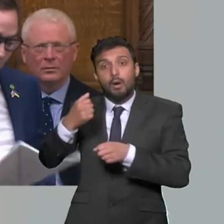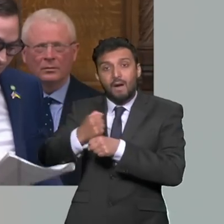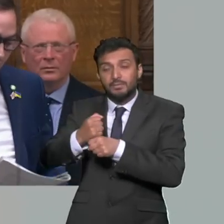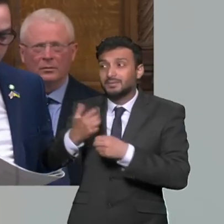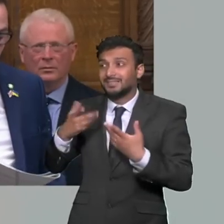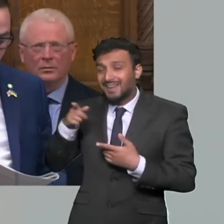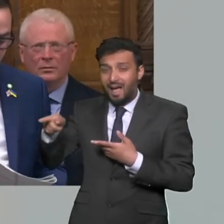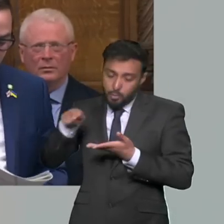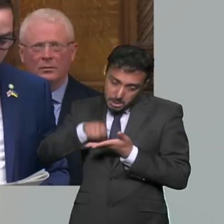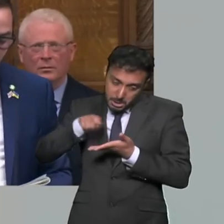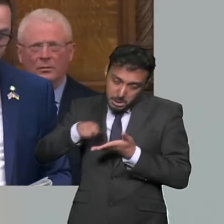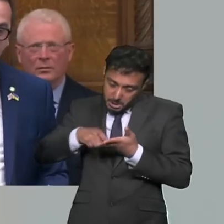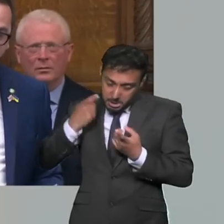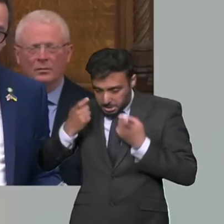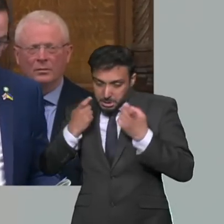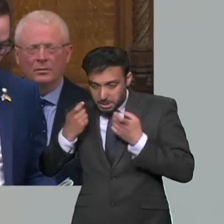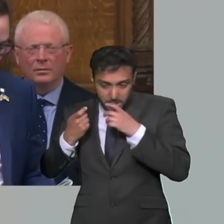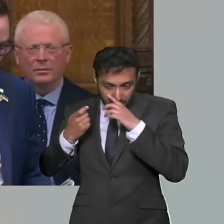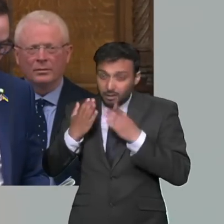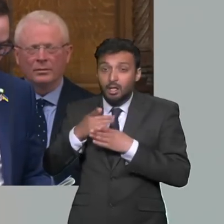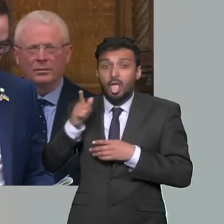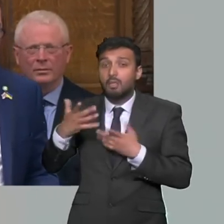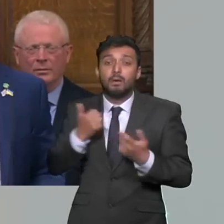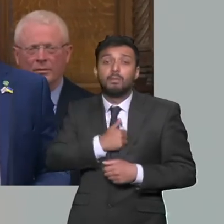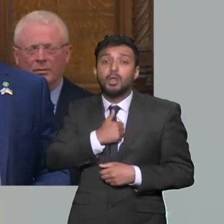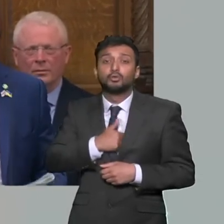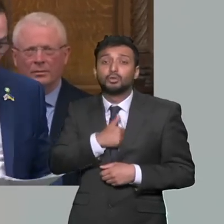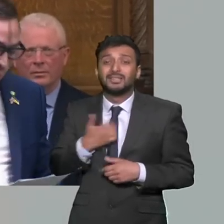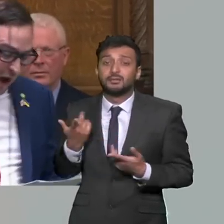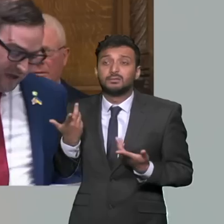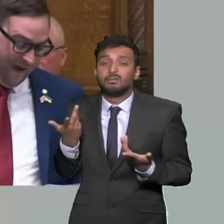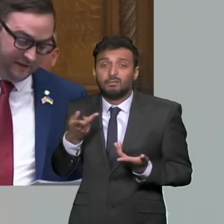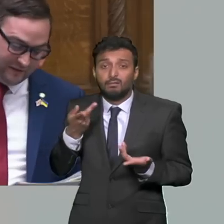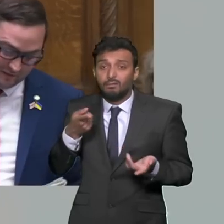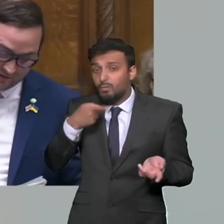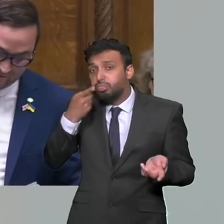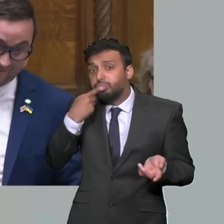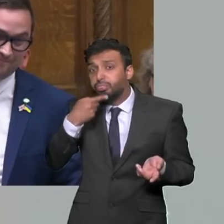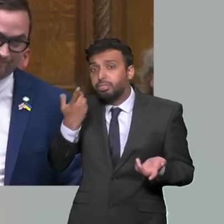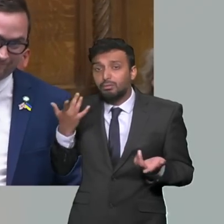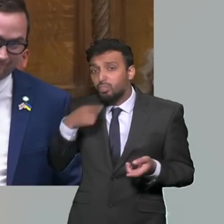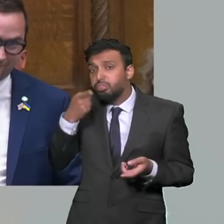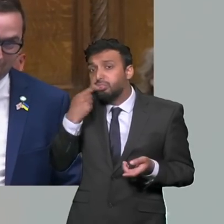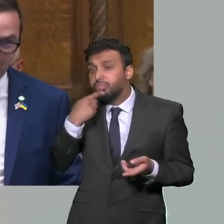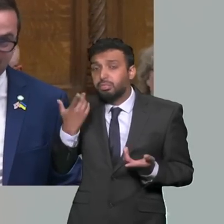than helping the people of Bury South, but at which work event—[Interruption.]